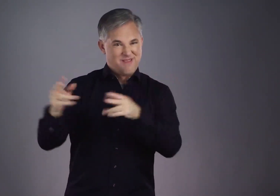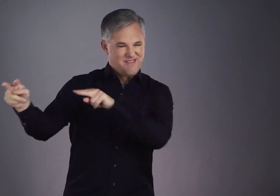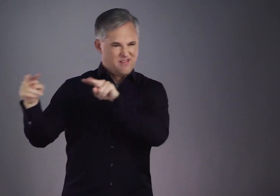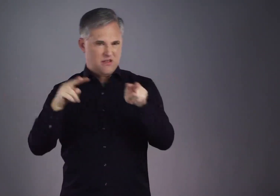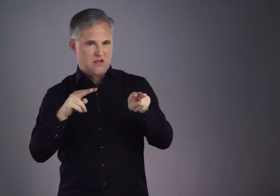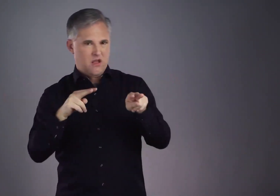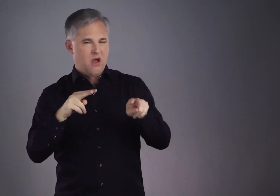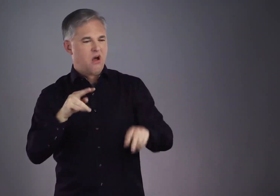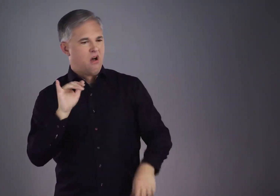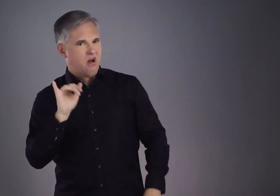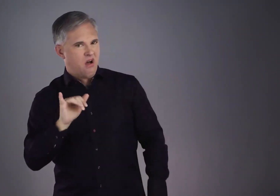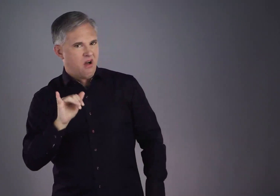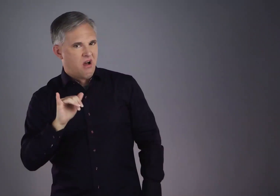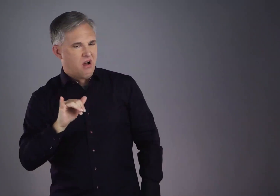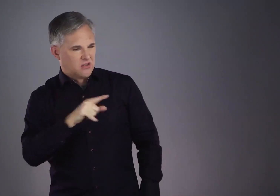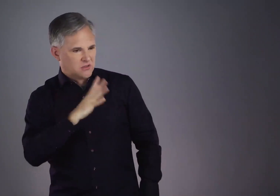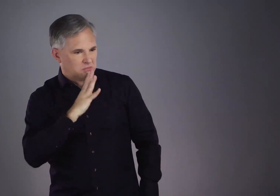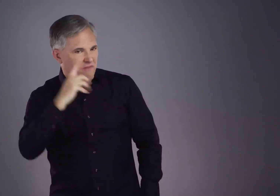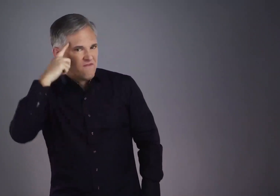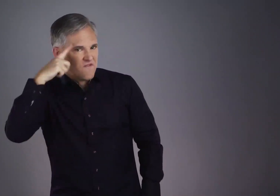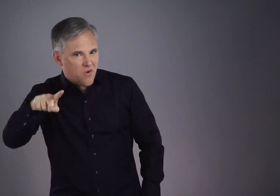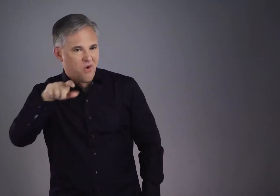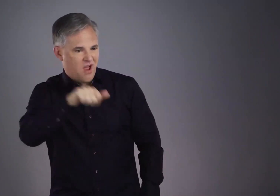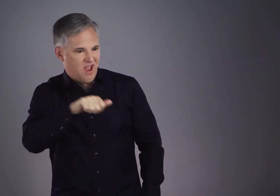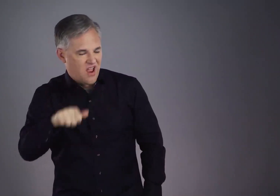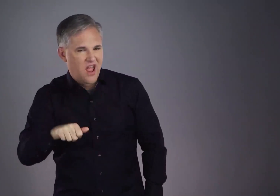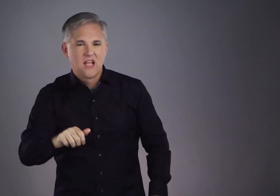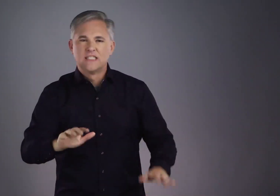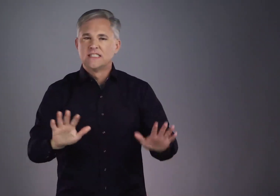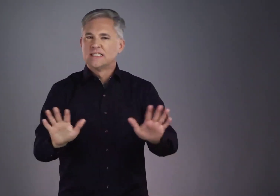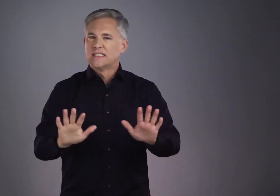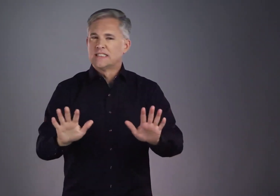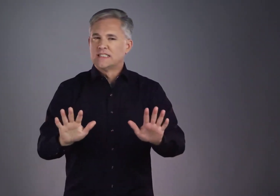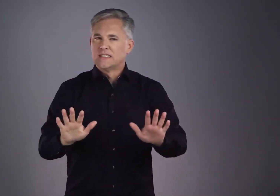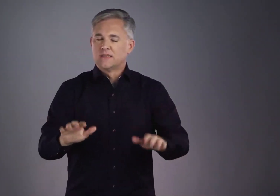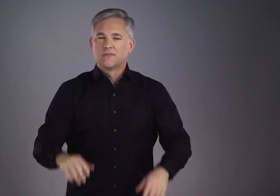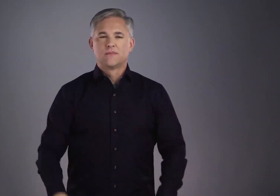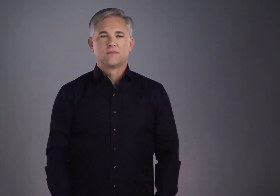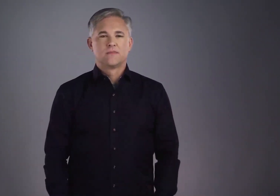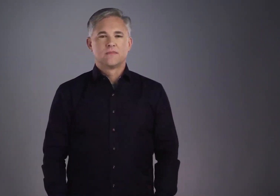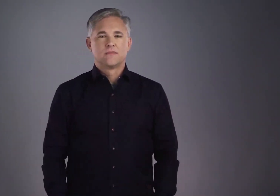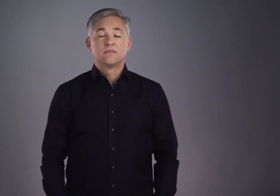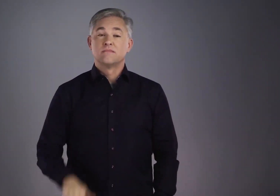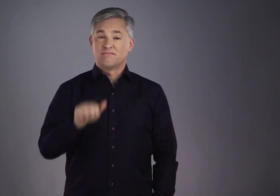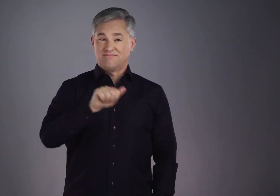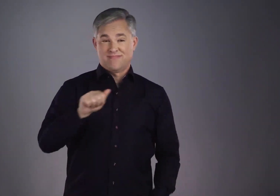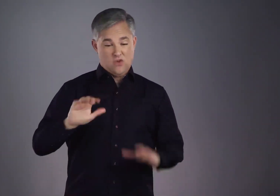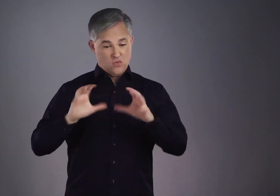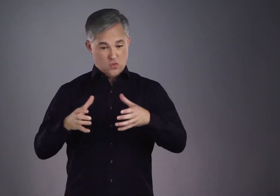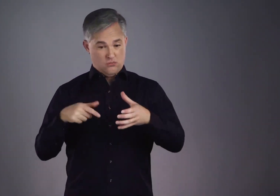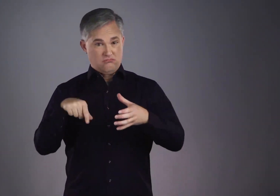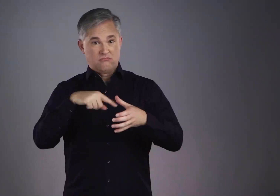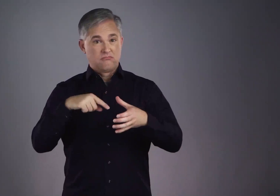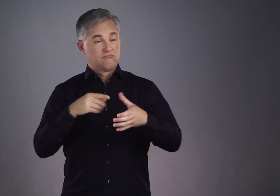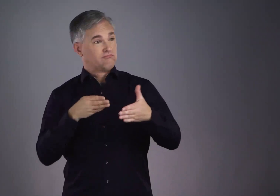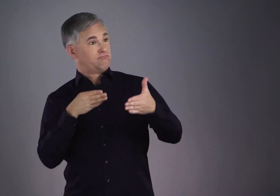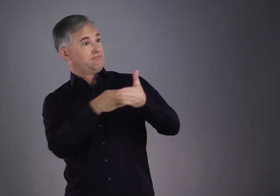The Alcoholics Anonymous groups oppose no one. Concerning such matters they can express no views whatever.